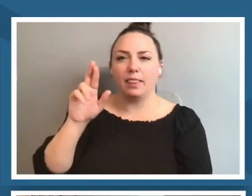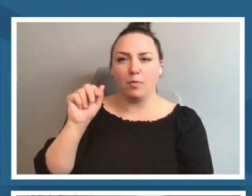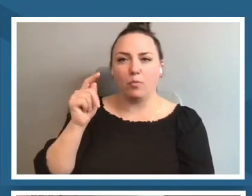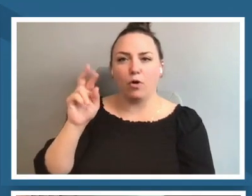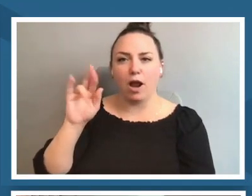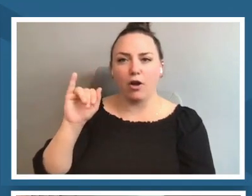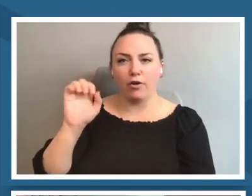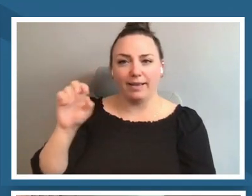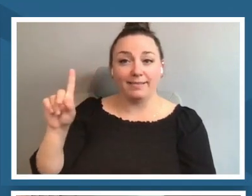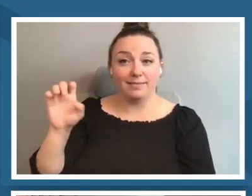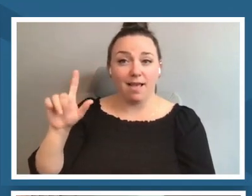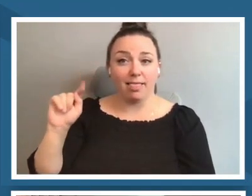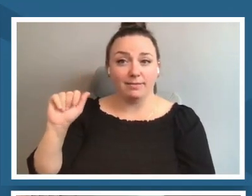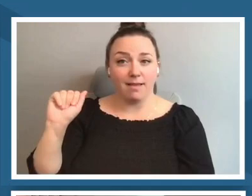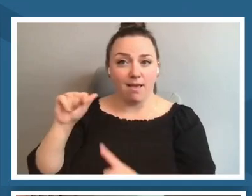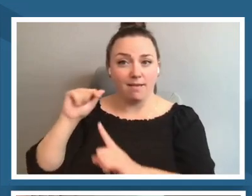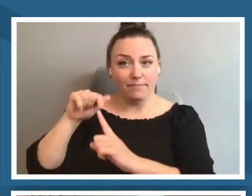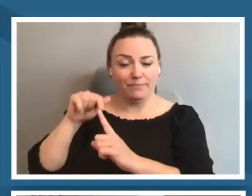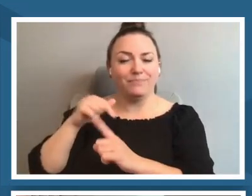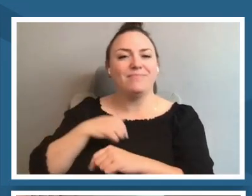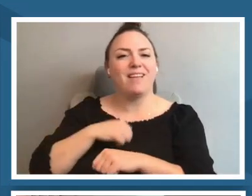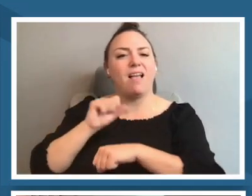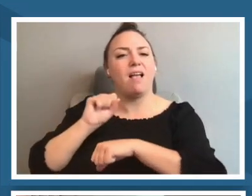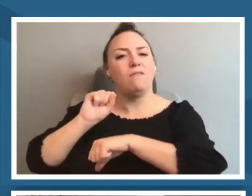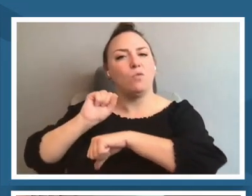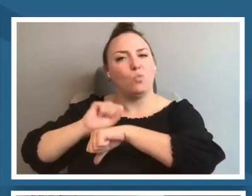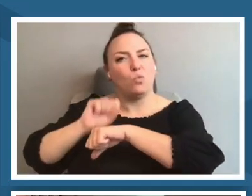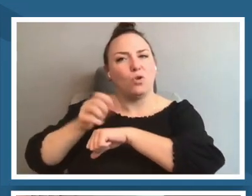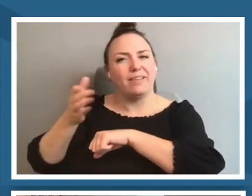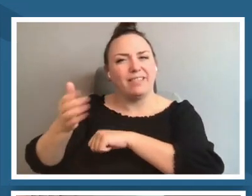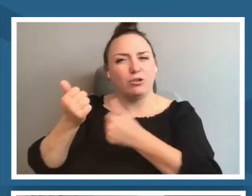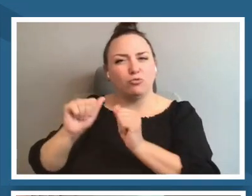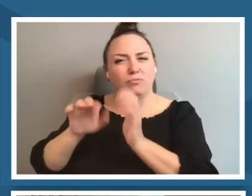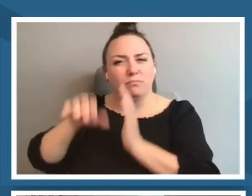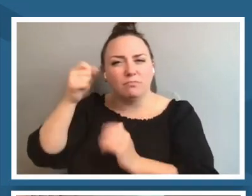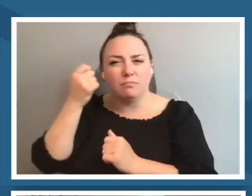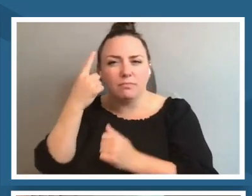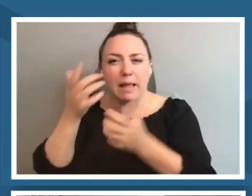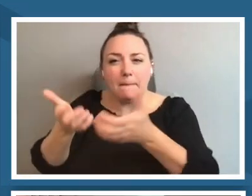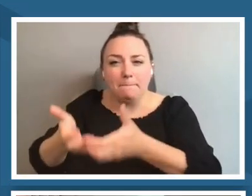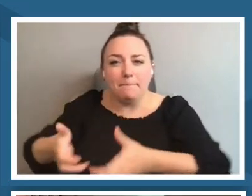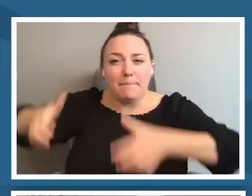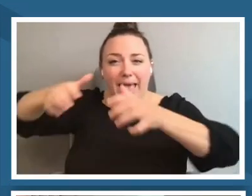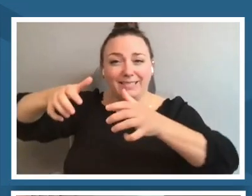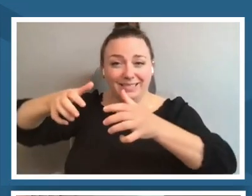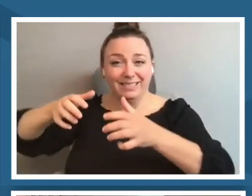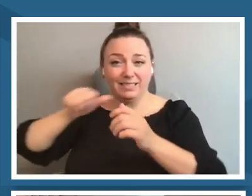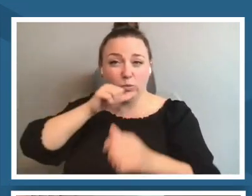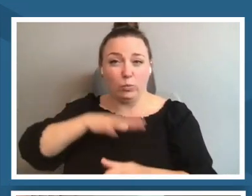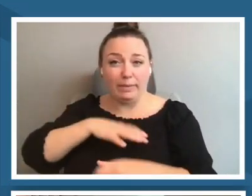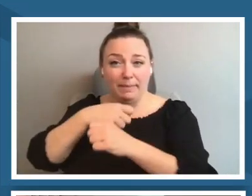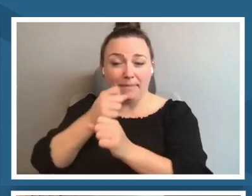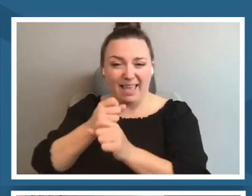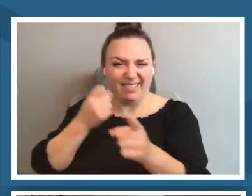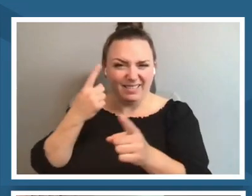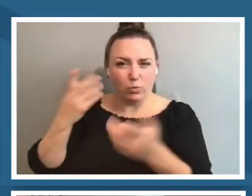worked previously to understand baskets that women make and i have one actually here